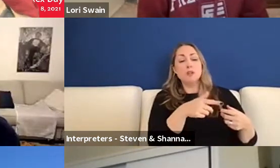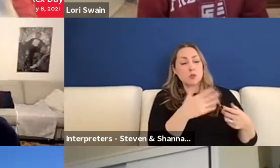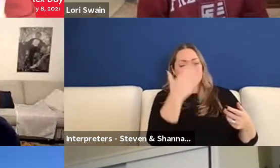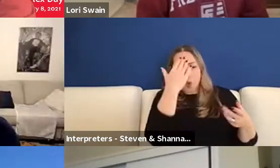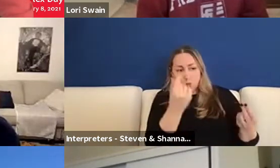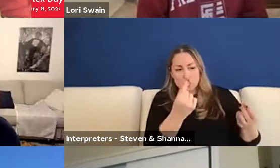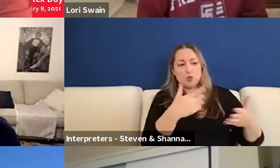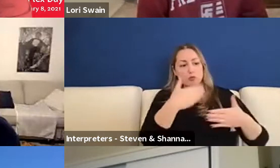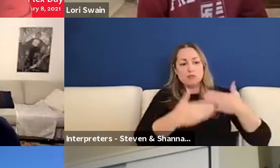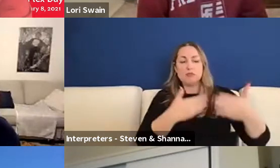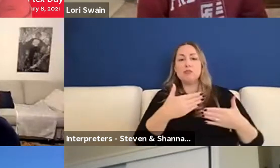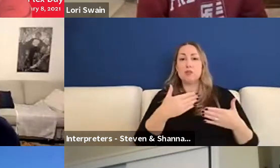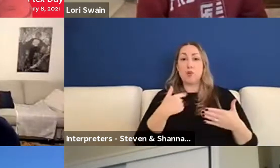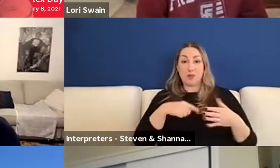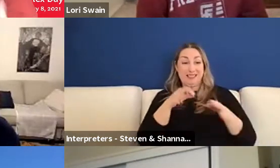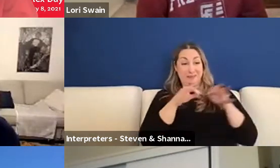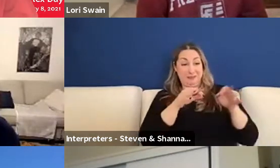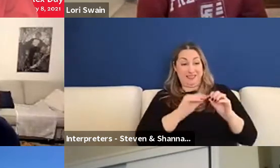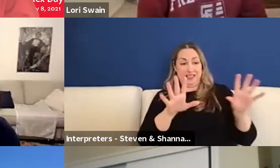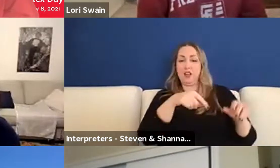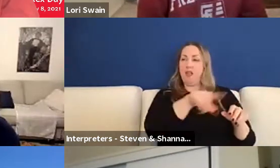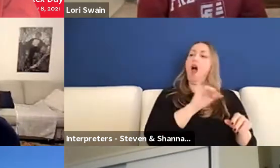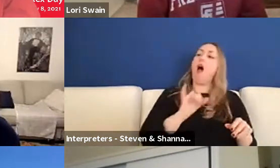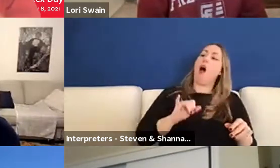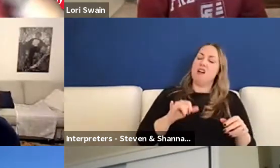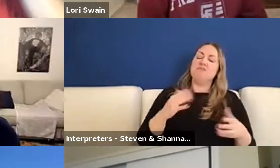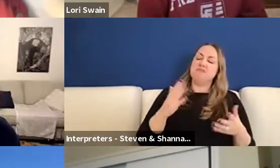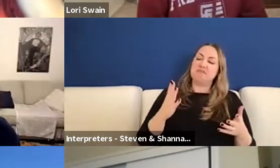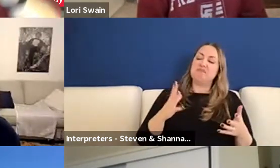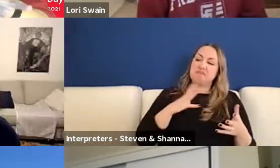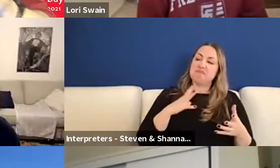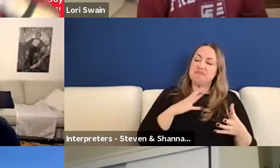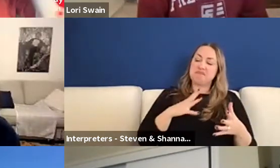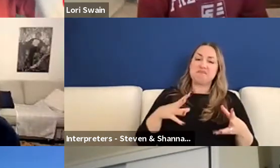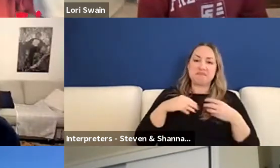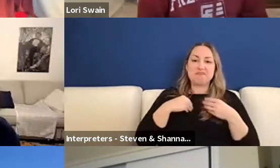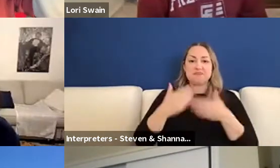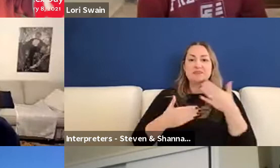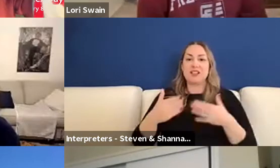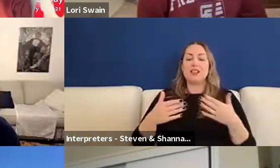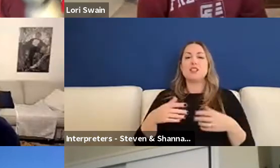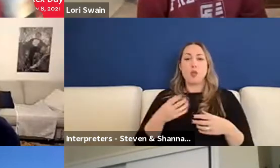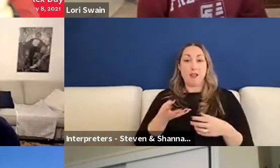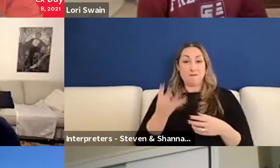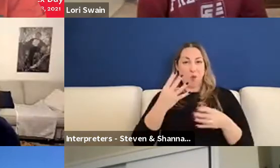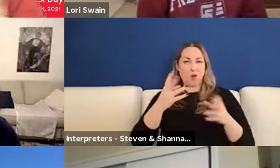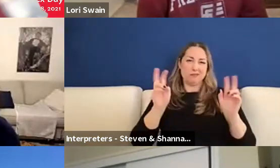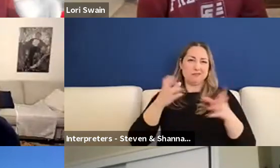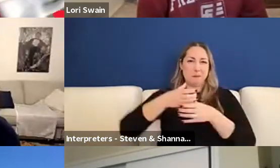understand and can connect with. So everything we do is on these four pillars, clarifying the path, getting them on the